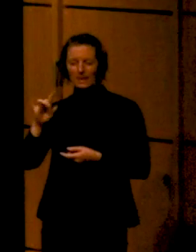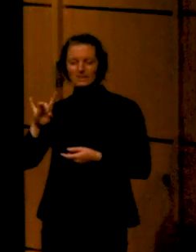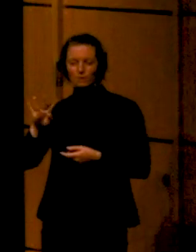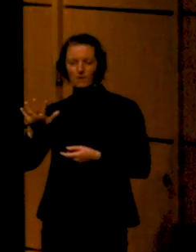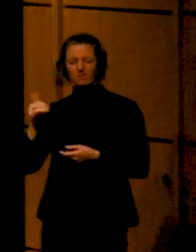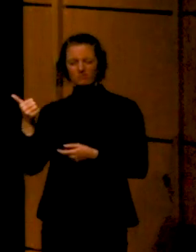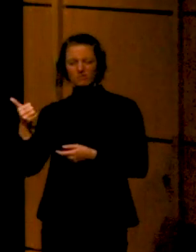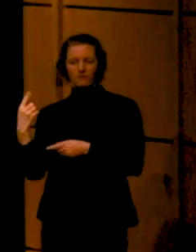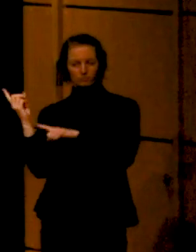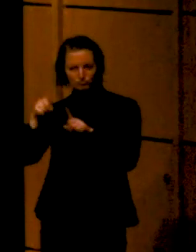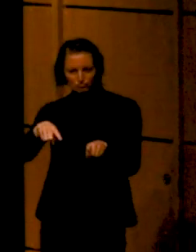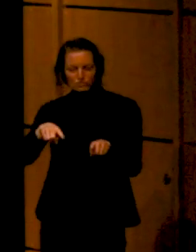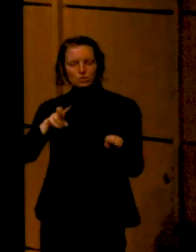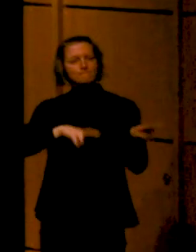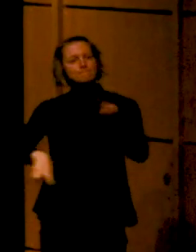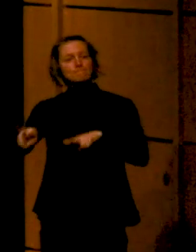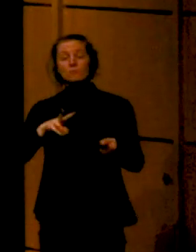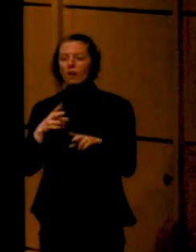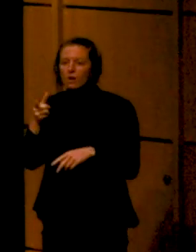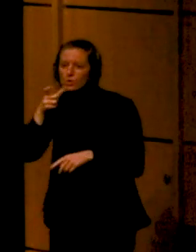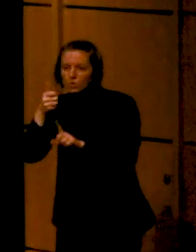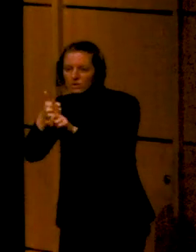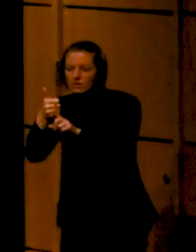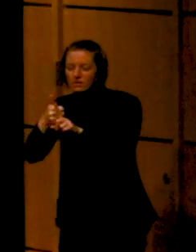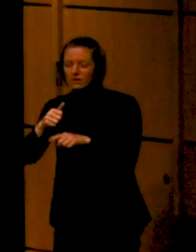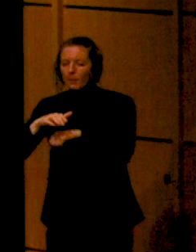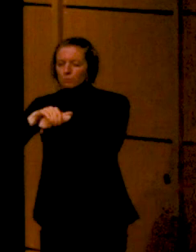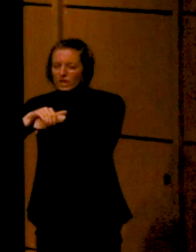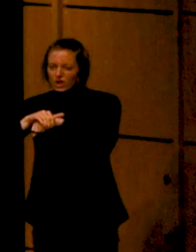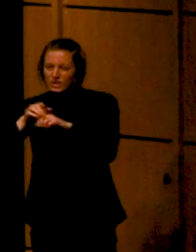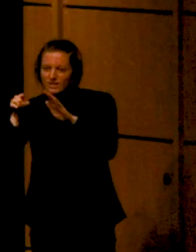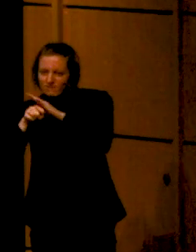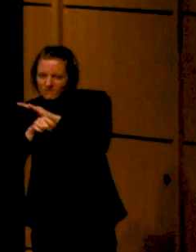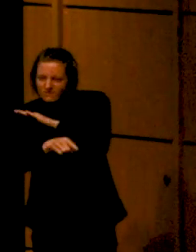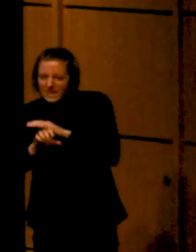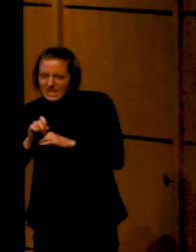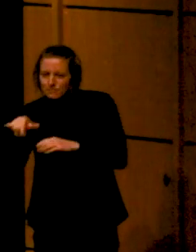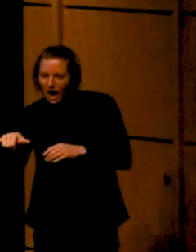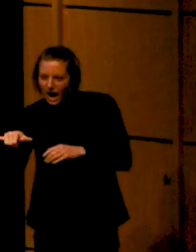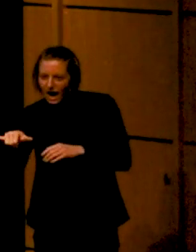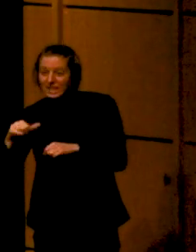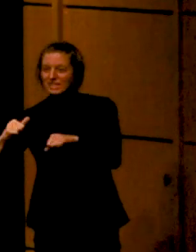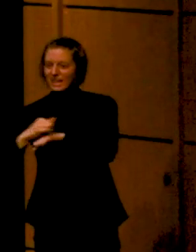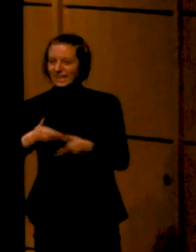He was a British spy sent to the Oregon territory to try to determine if the British could win